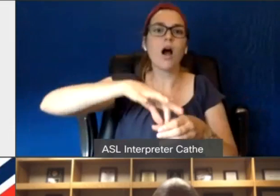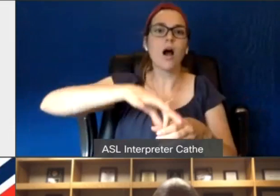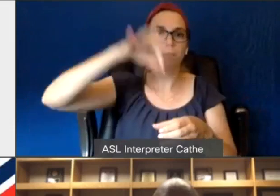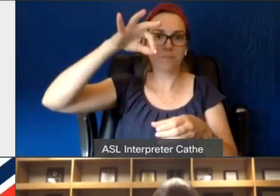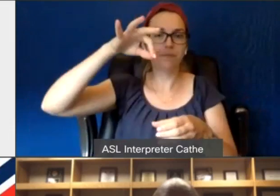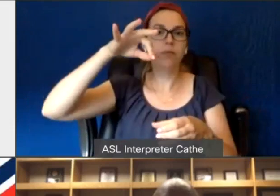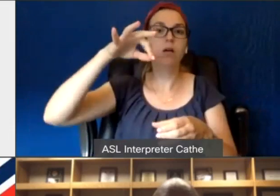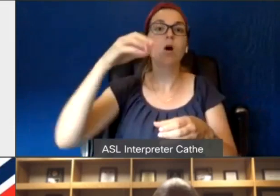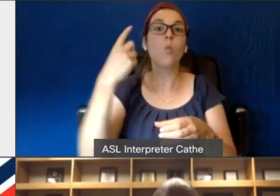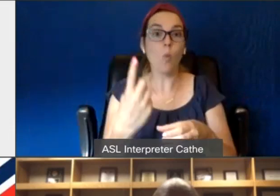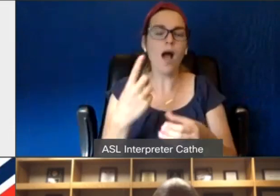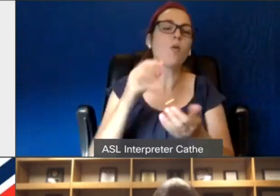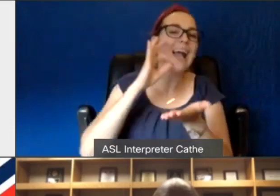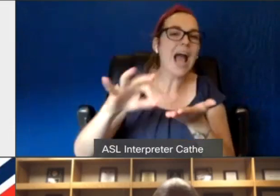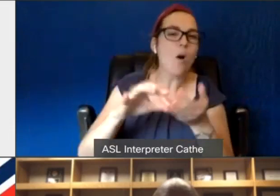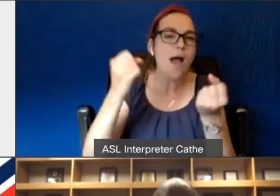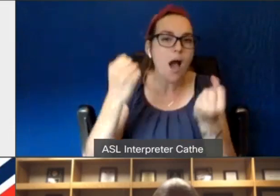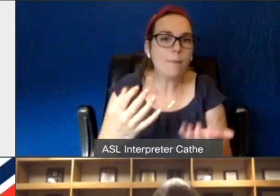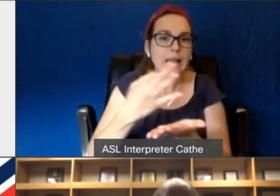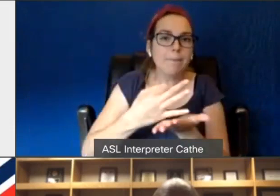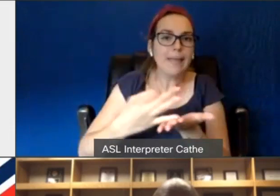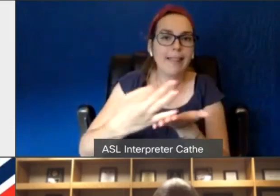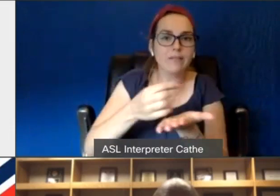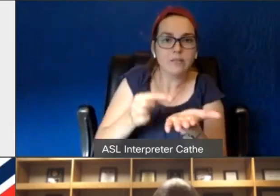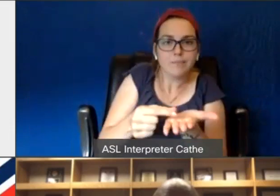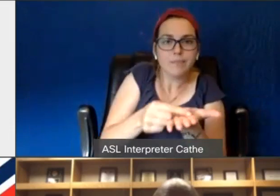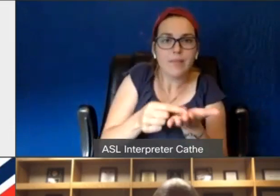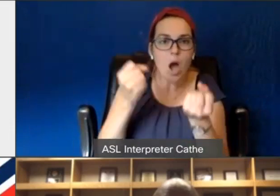when they're not supposed to be or they didn't take it out when they were supposed to, there's a record of you.